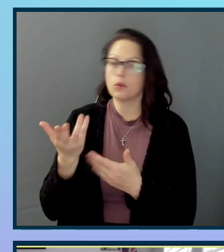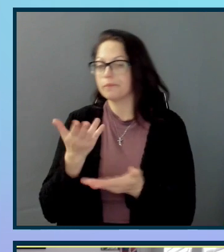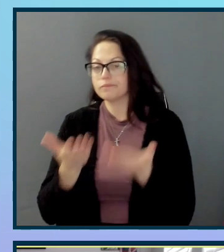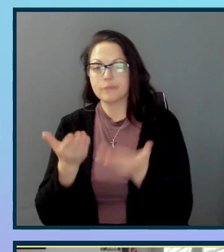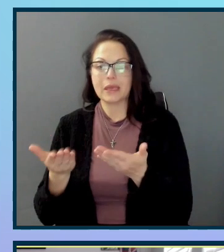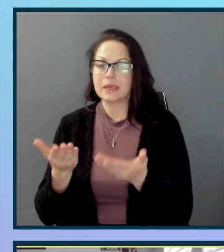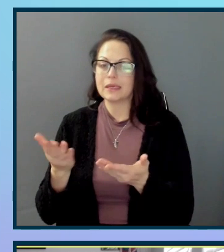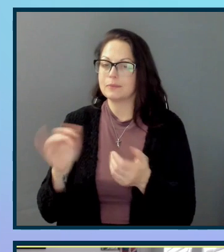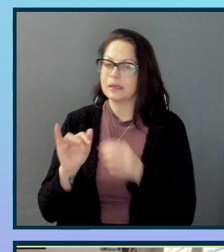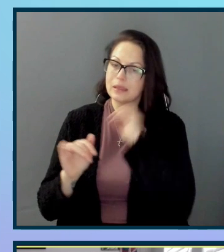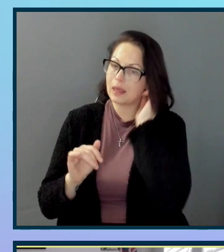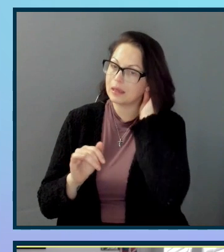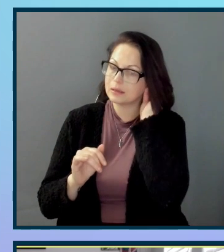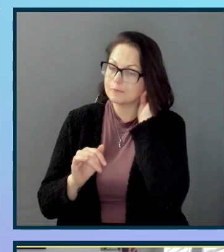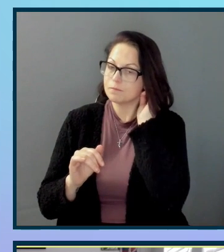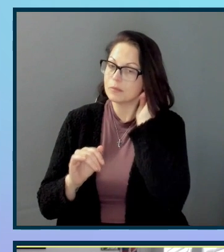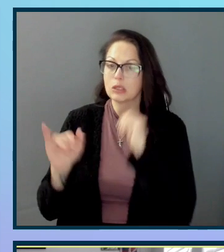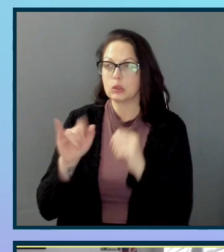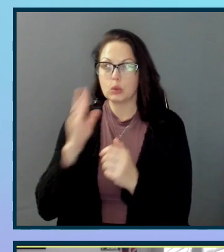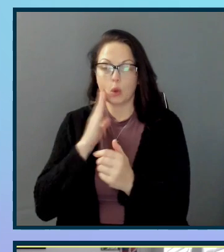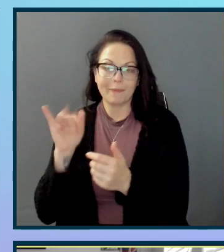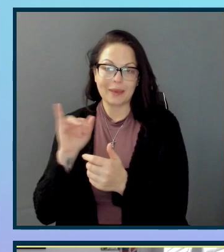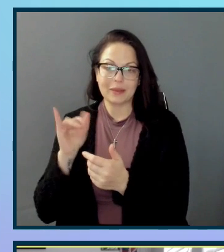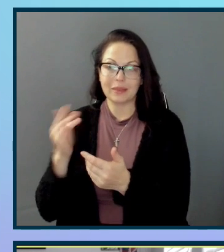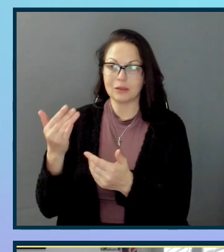of some kind of care that impacts their memory,